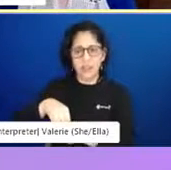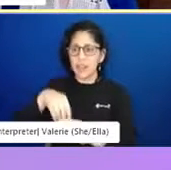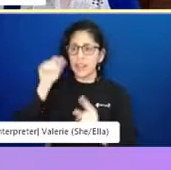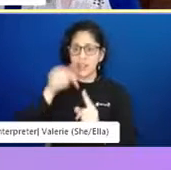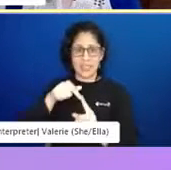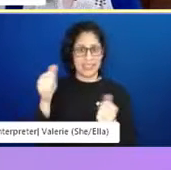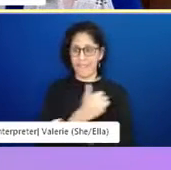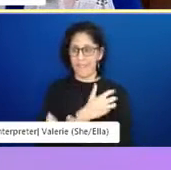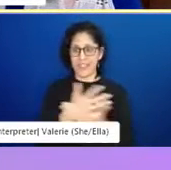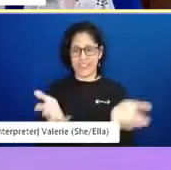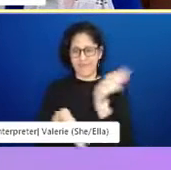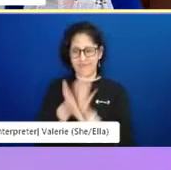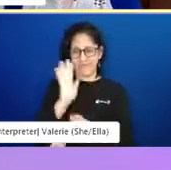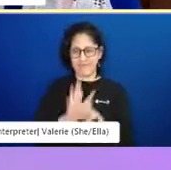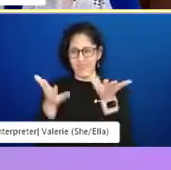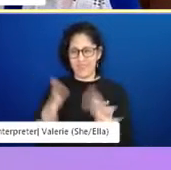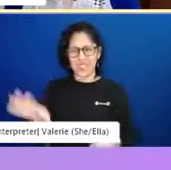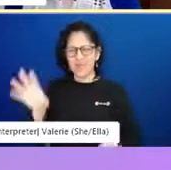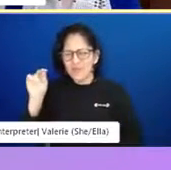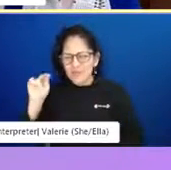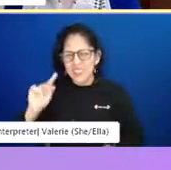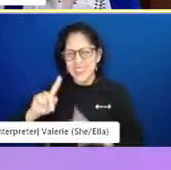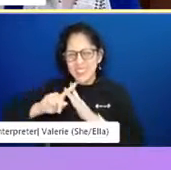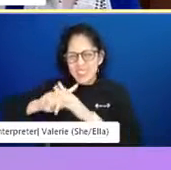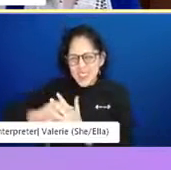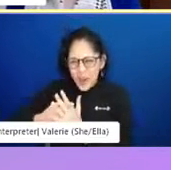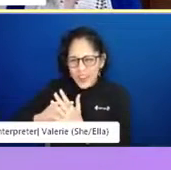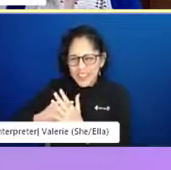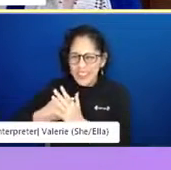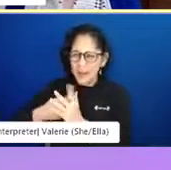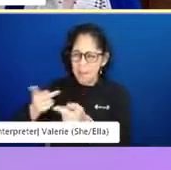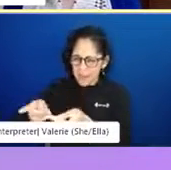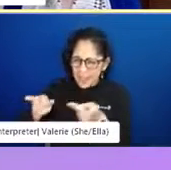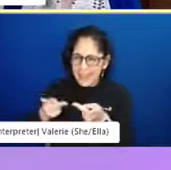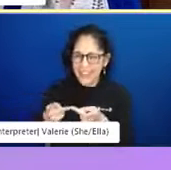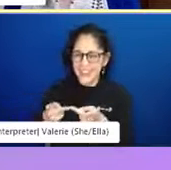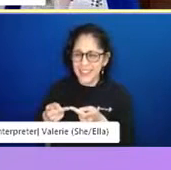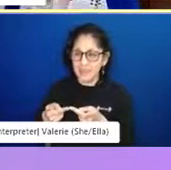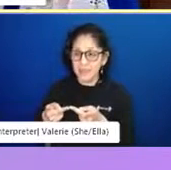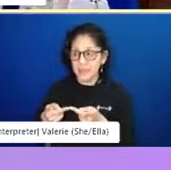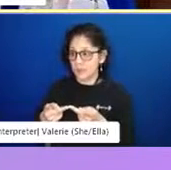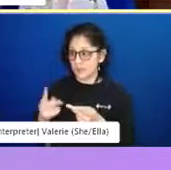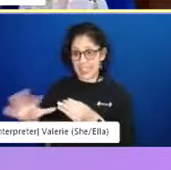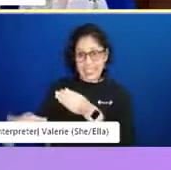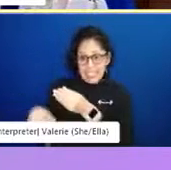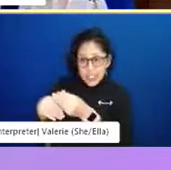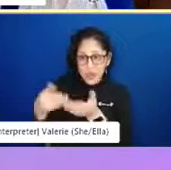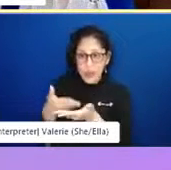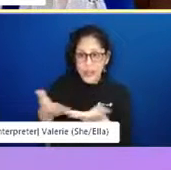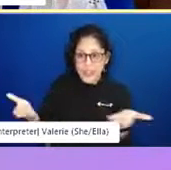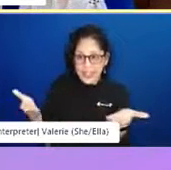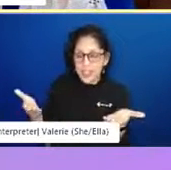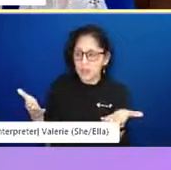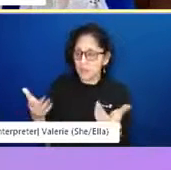we encourage you to use them with the additional resources we have to identify motivations tasks